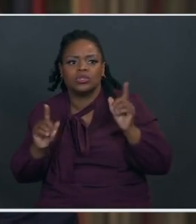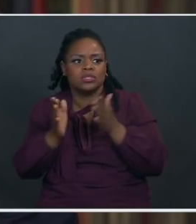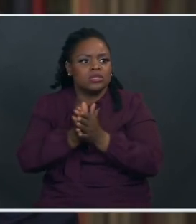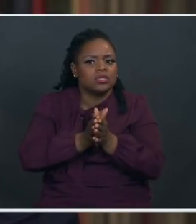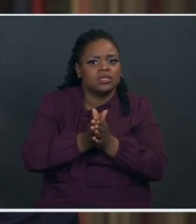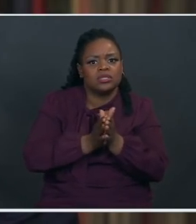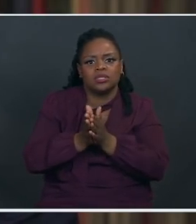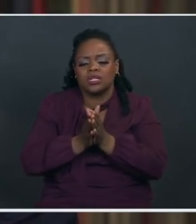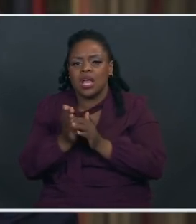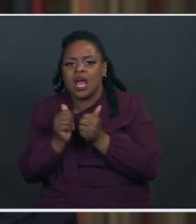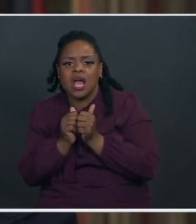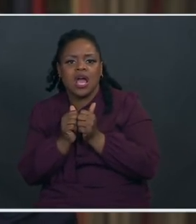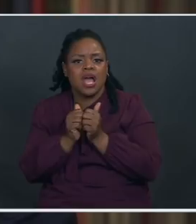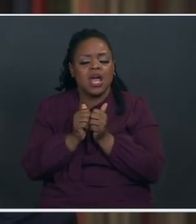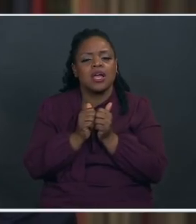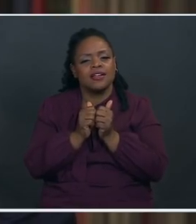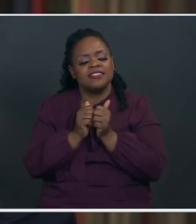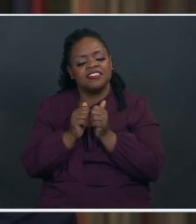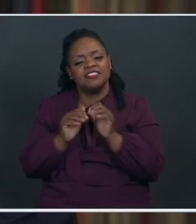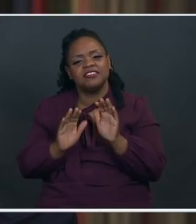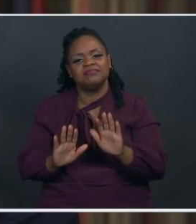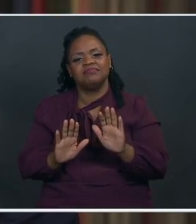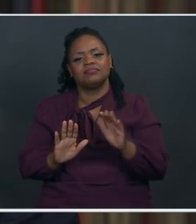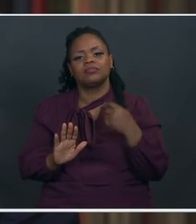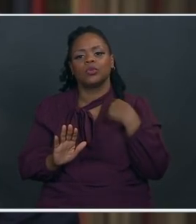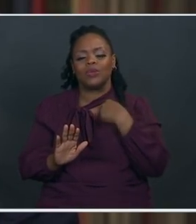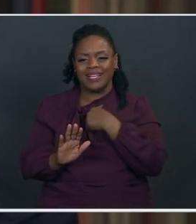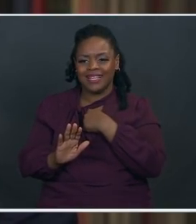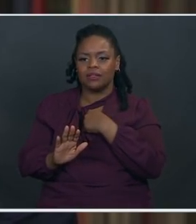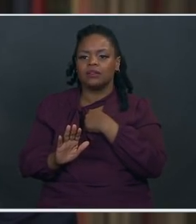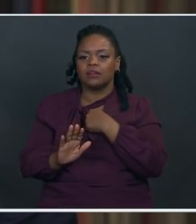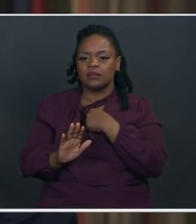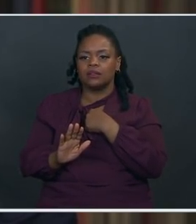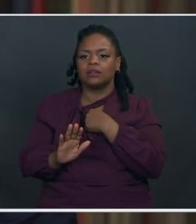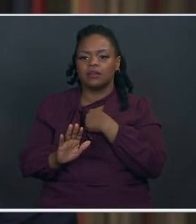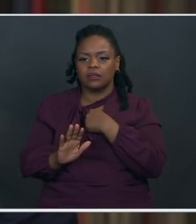I want you to know we're taking this issue on with incredible urgency and purpose,